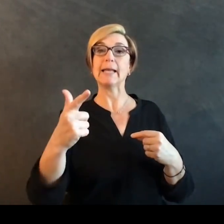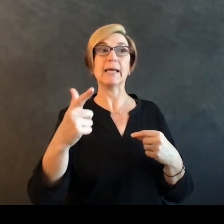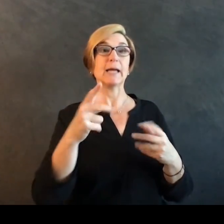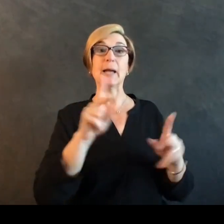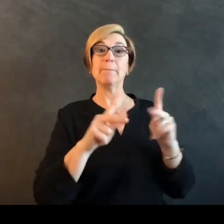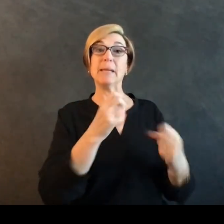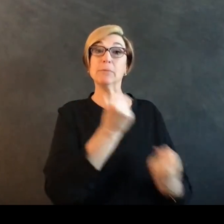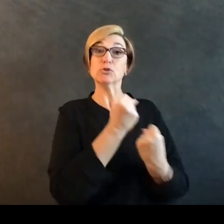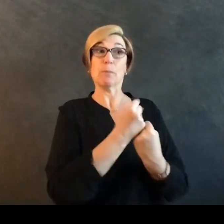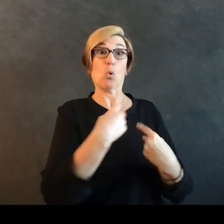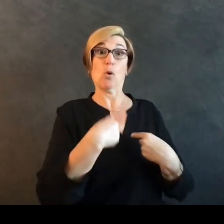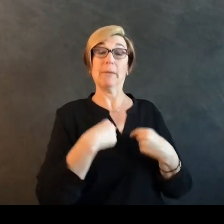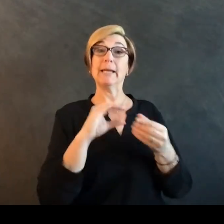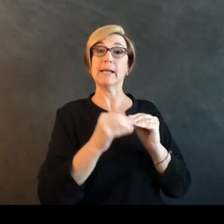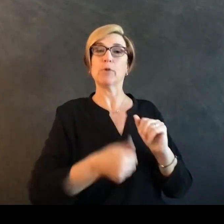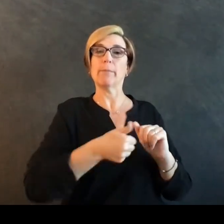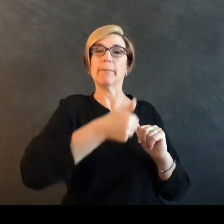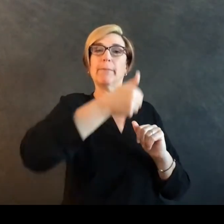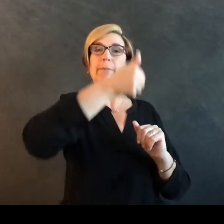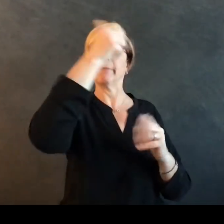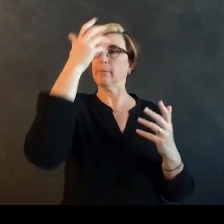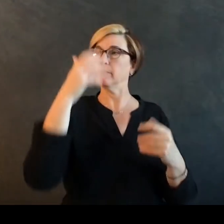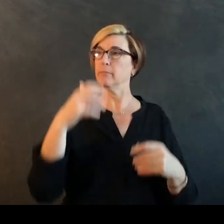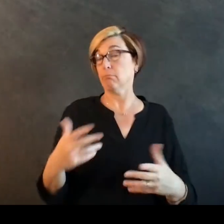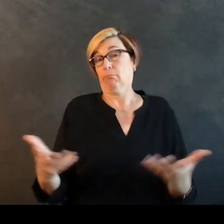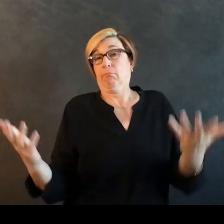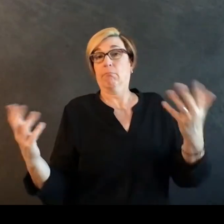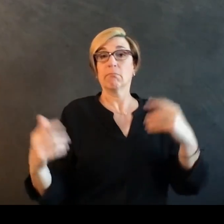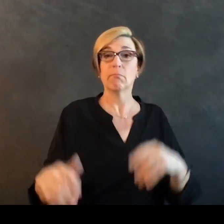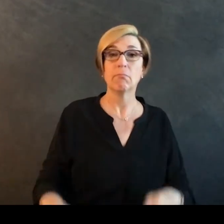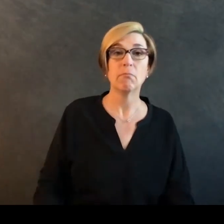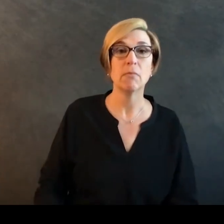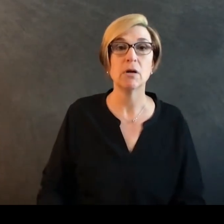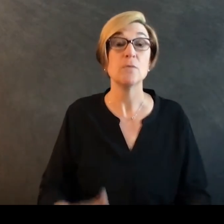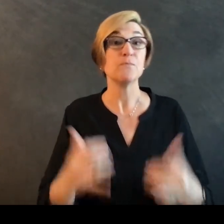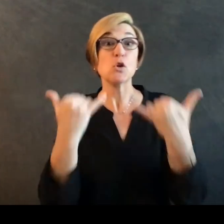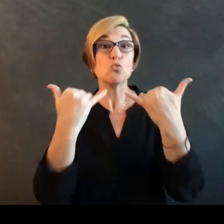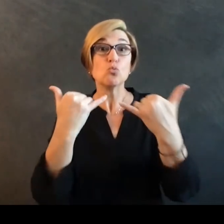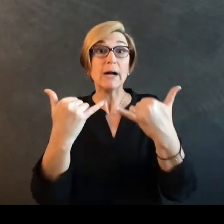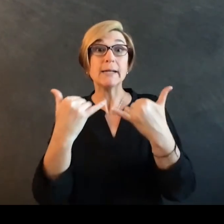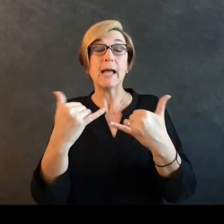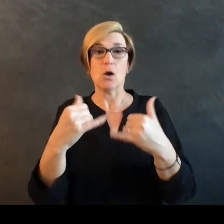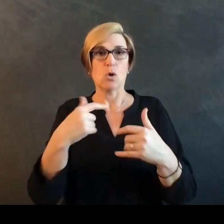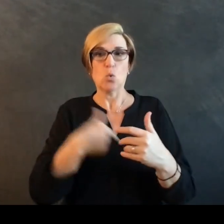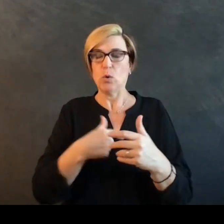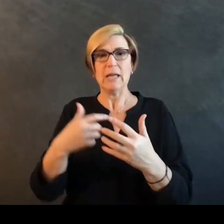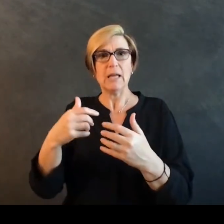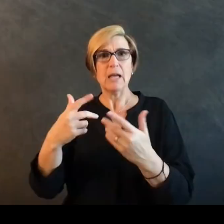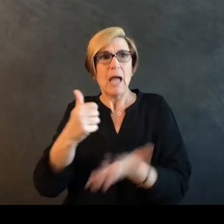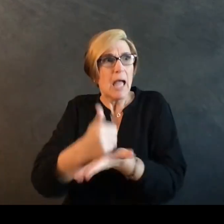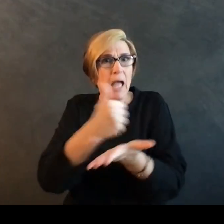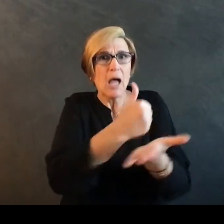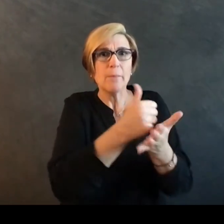we're going to be able to help them because right now is an example we're building so many ventilators very very hard to build but we're building